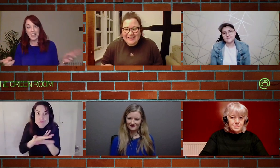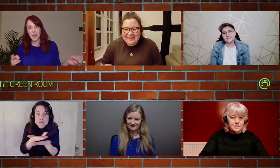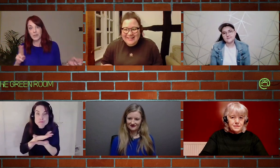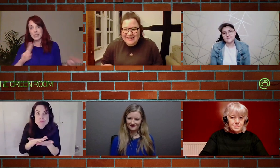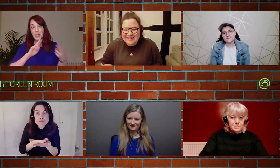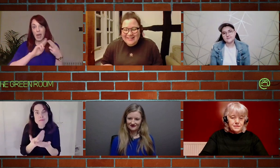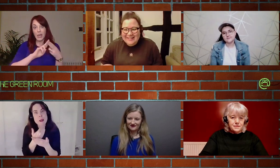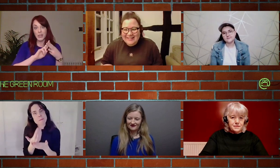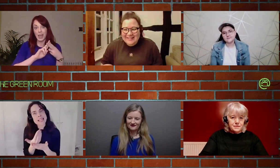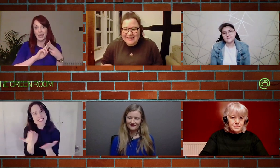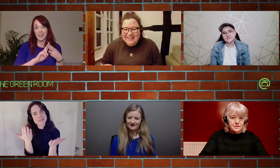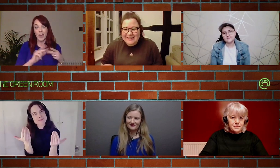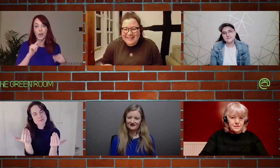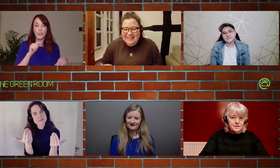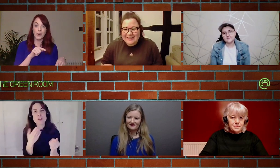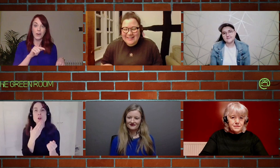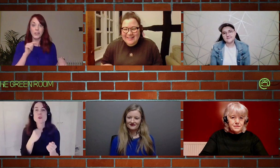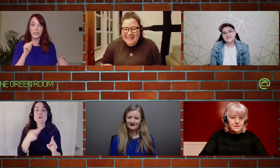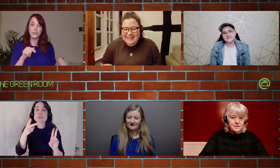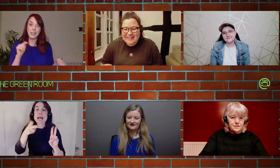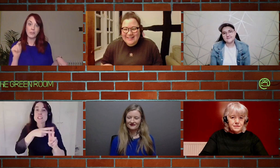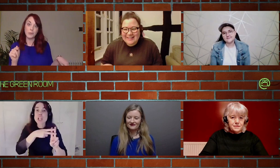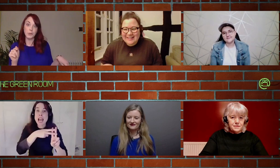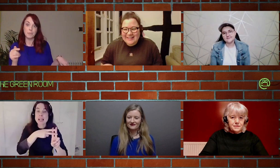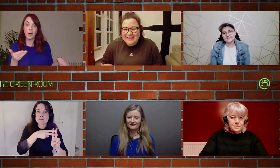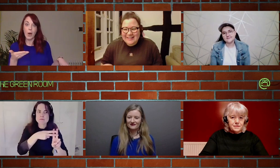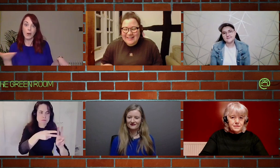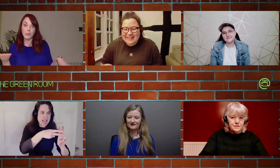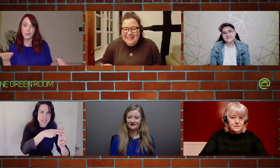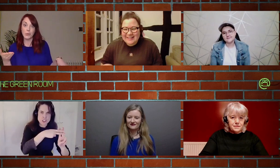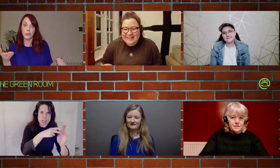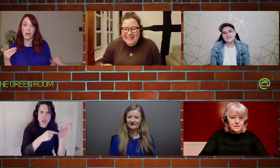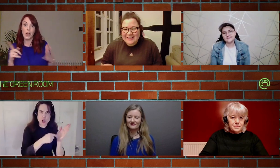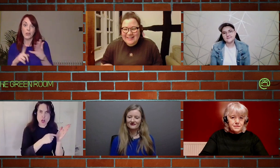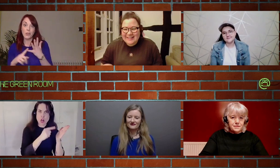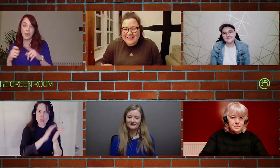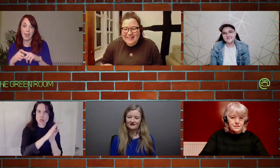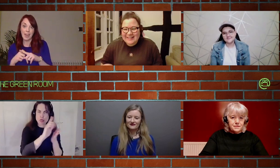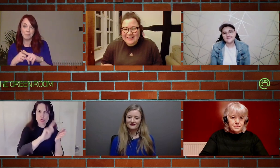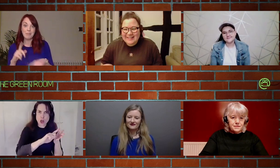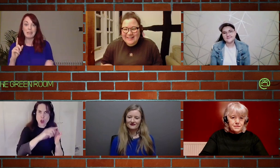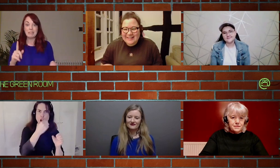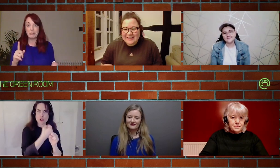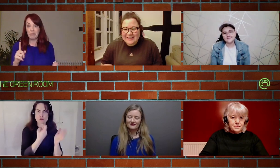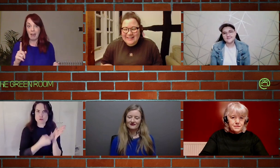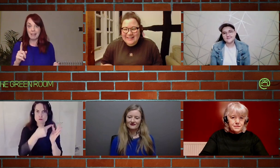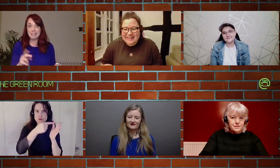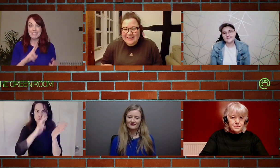now it's hashtag the Green Room underscore uk so that's